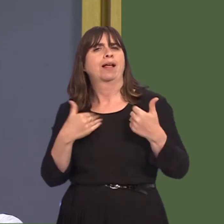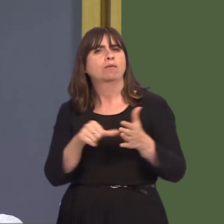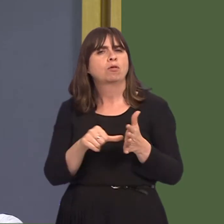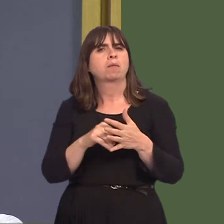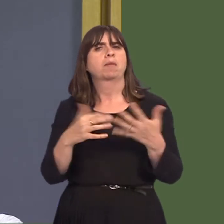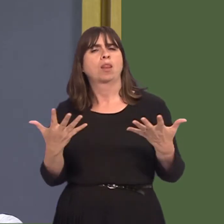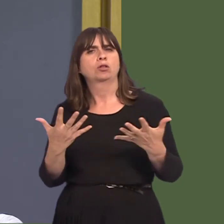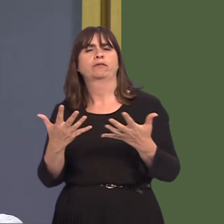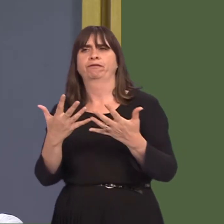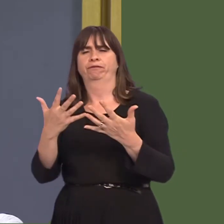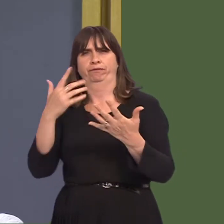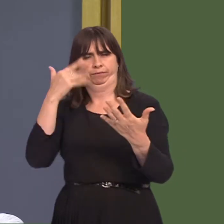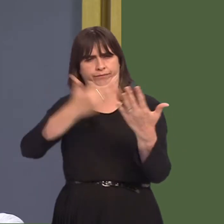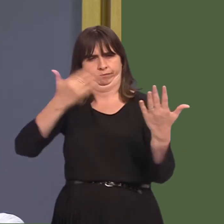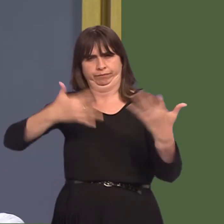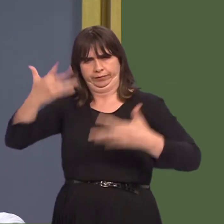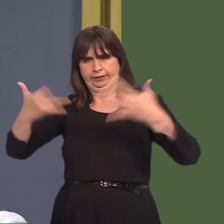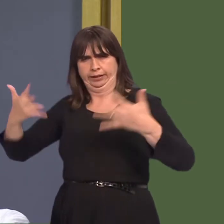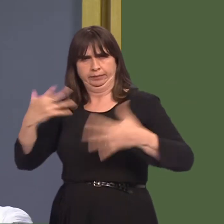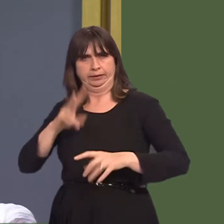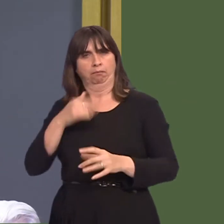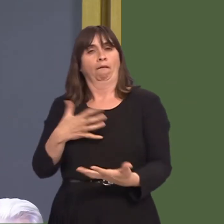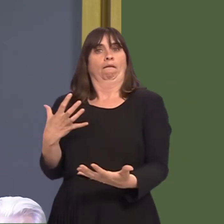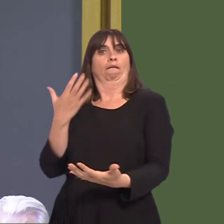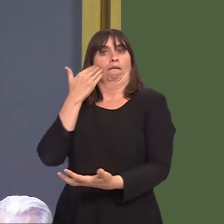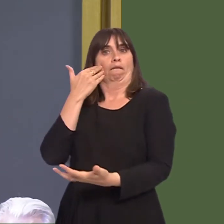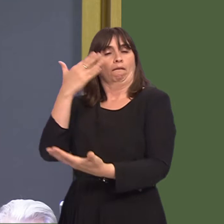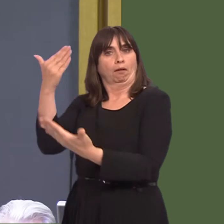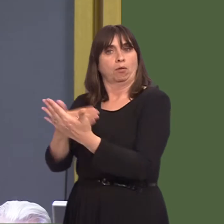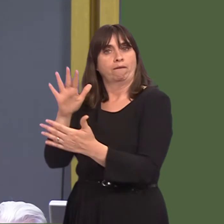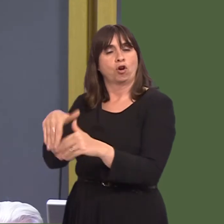and I was alarmed by the recent report from the Equality and Human Rights Commission that